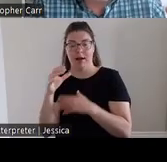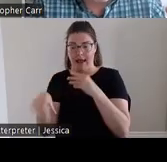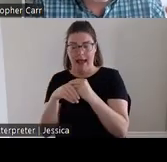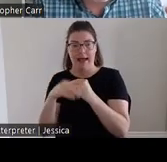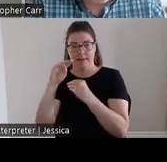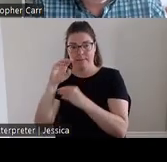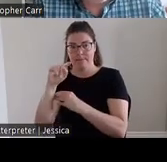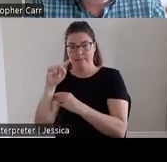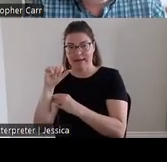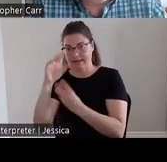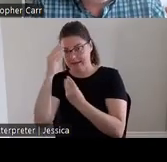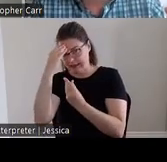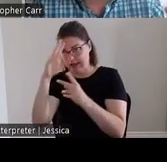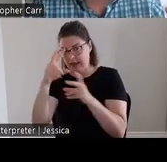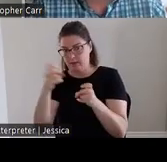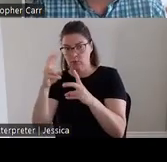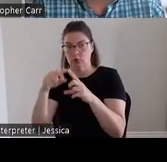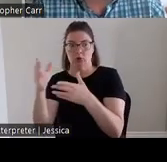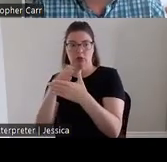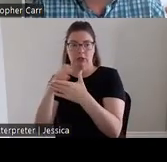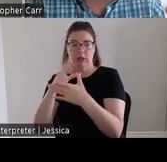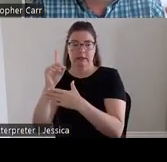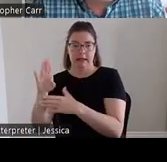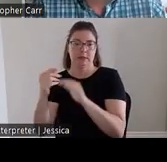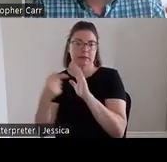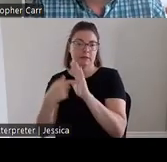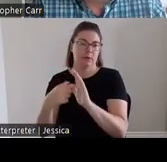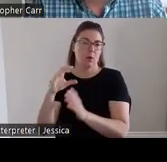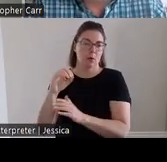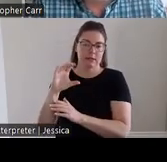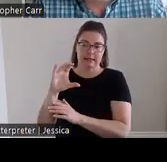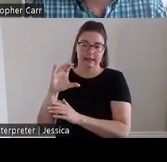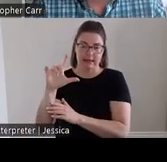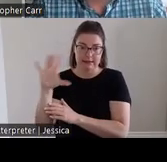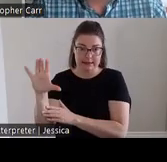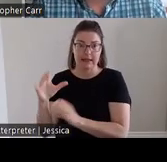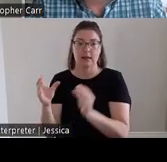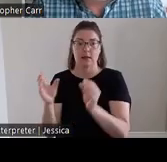upload it to shared databases like OCLC. The more metadata we have,